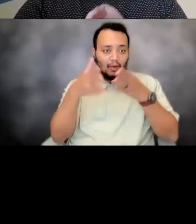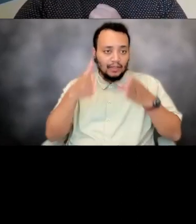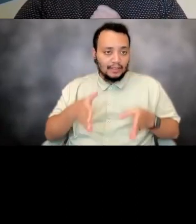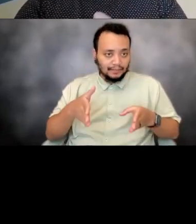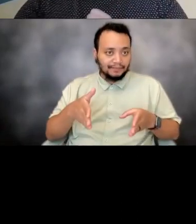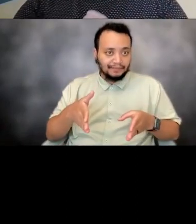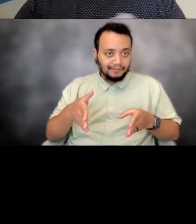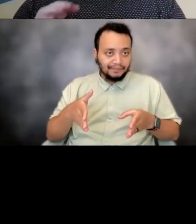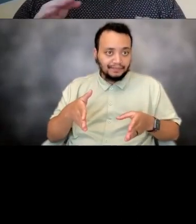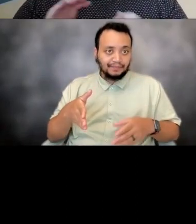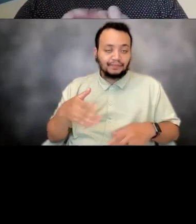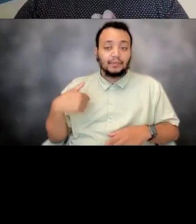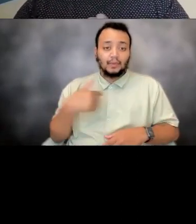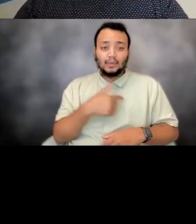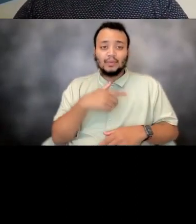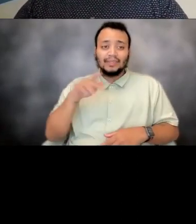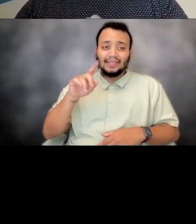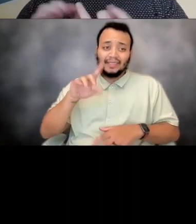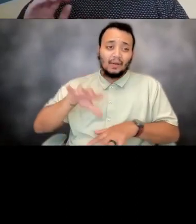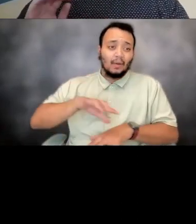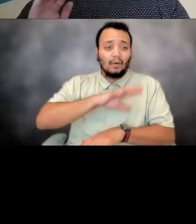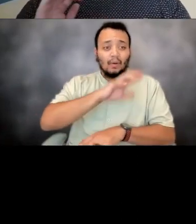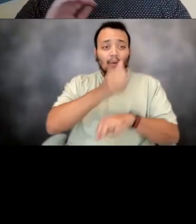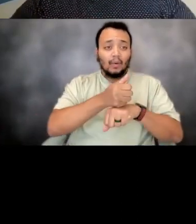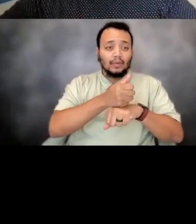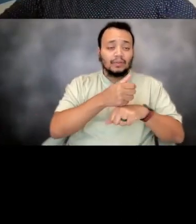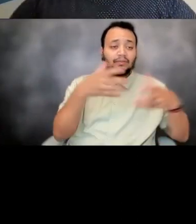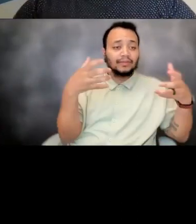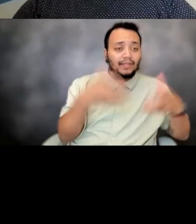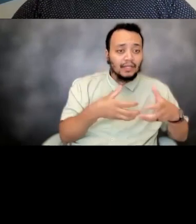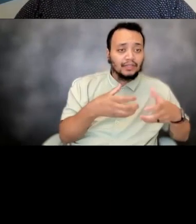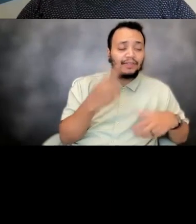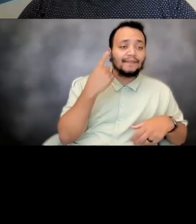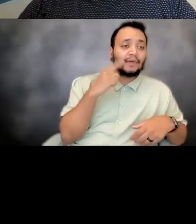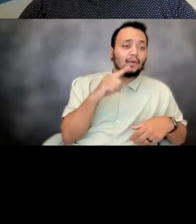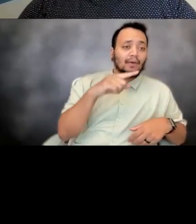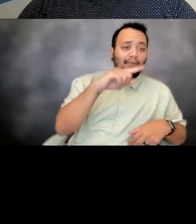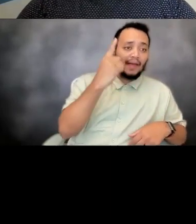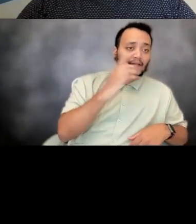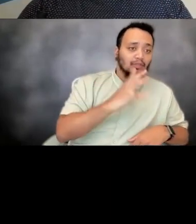a session for Black trans women, a session for Black trans men, a session for trans women of color,